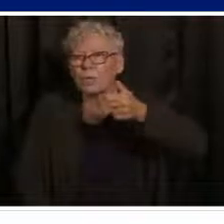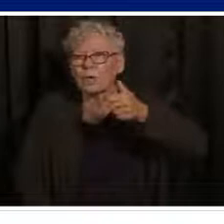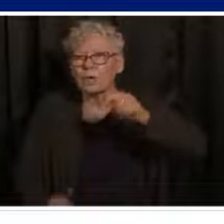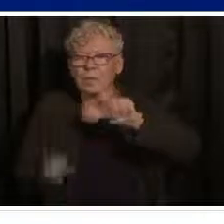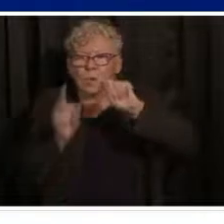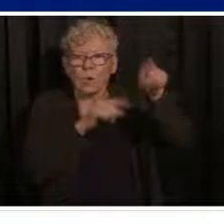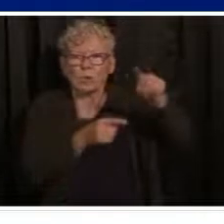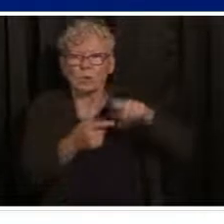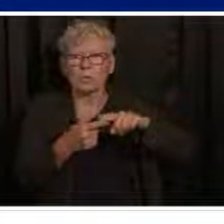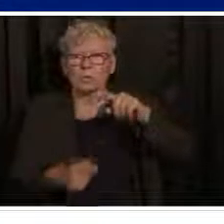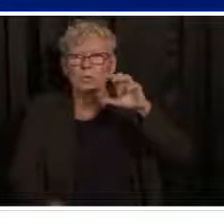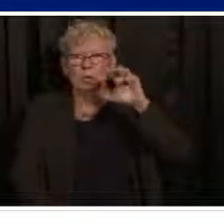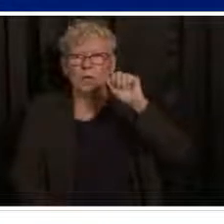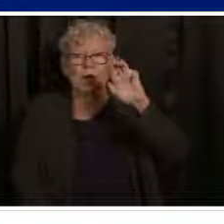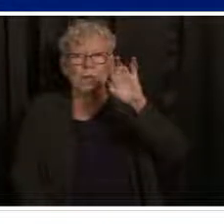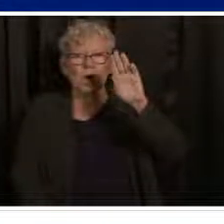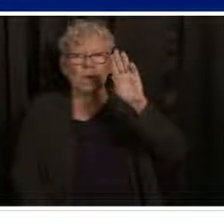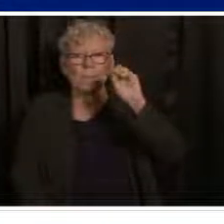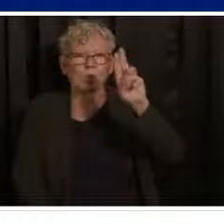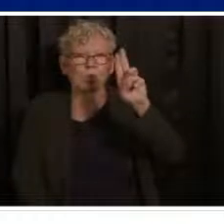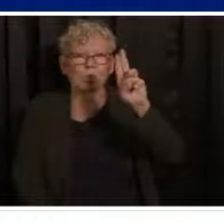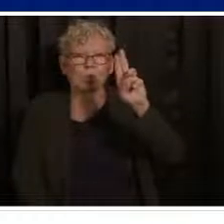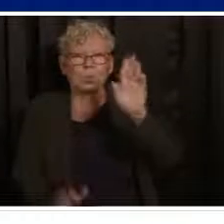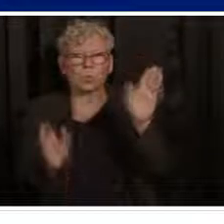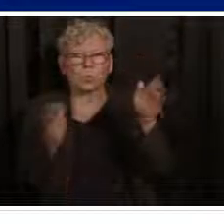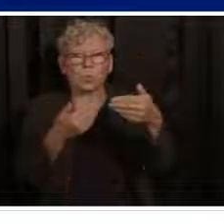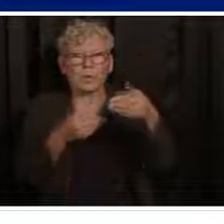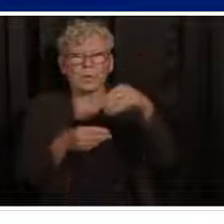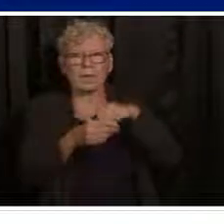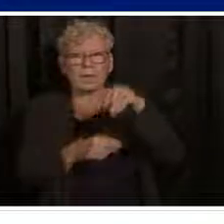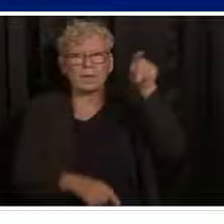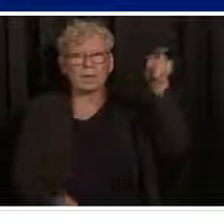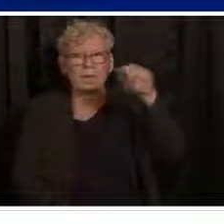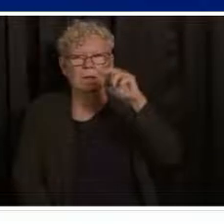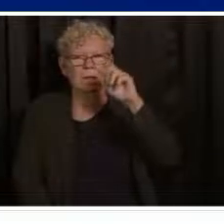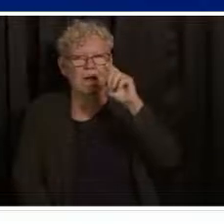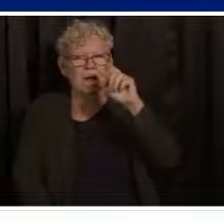We'll at the Walmart in Aurora 10400 East Colfax. We'll be at